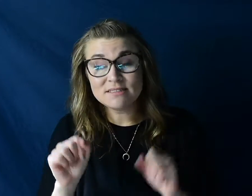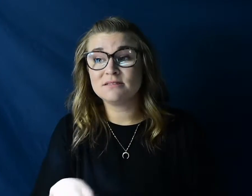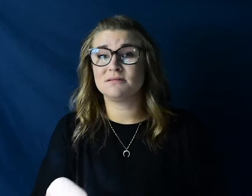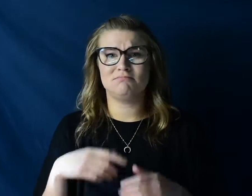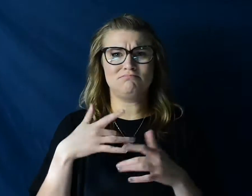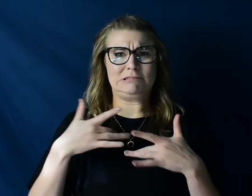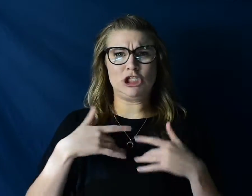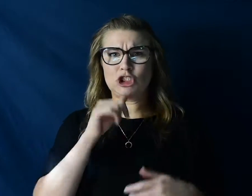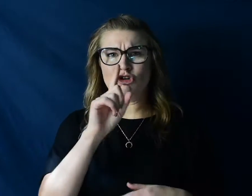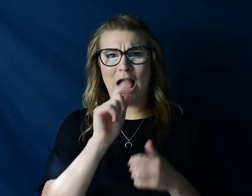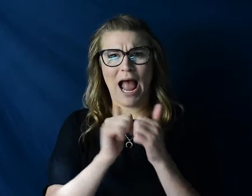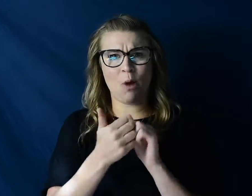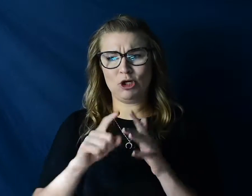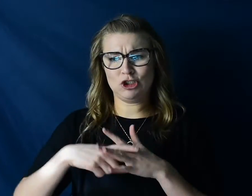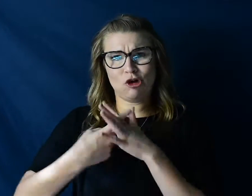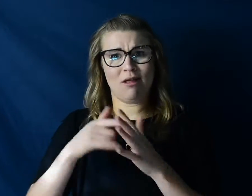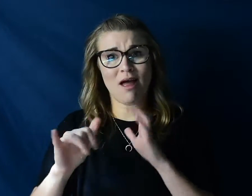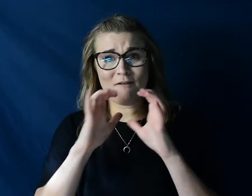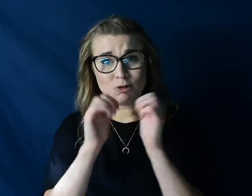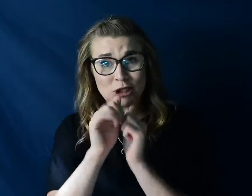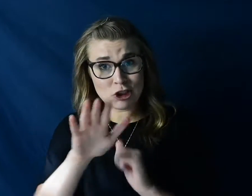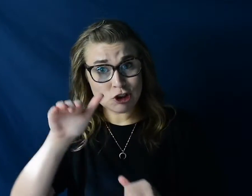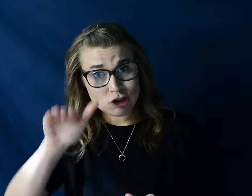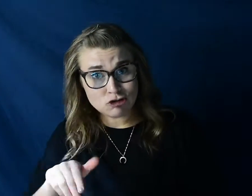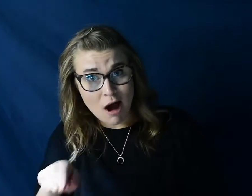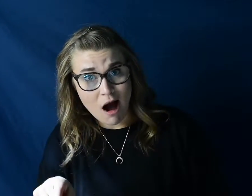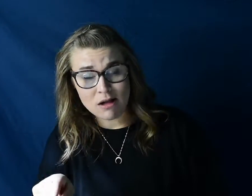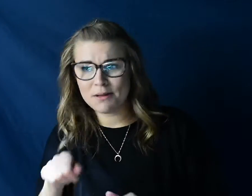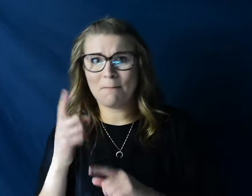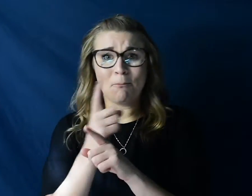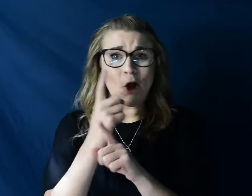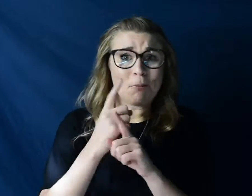your child about safety but sometimes we have concerns about how to start that conversation